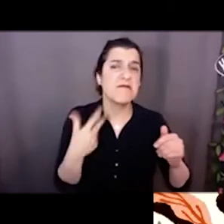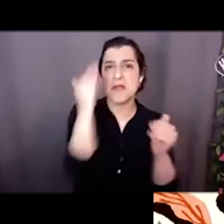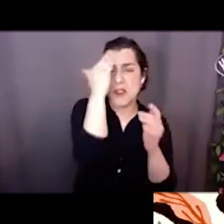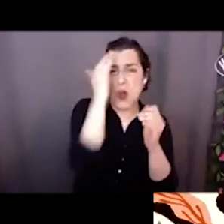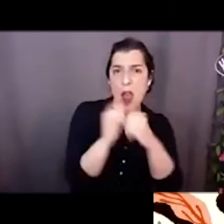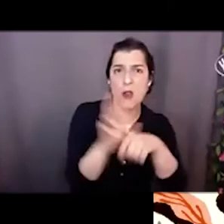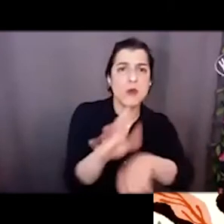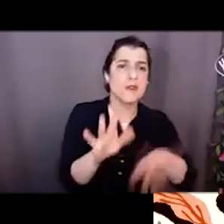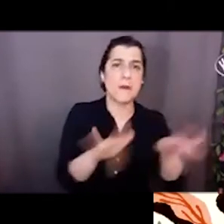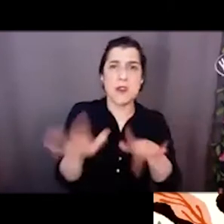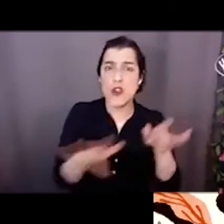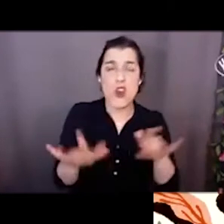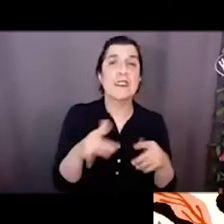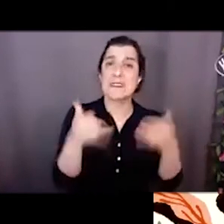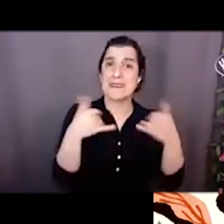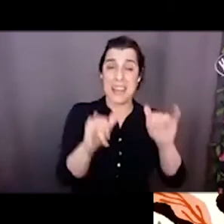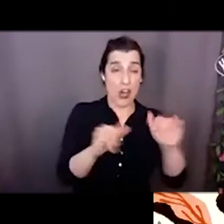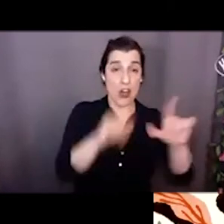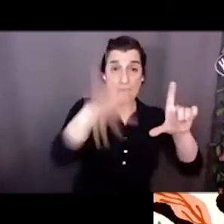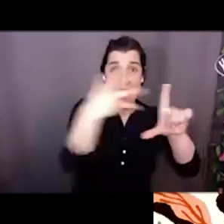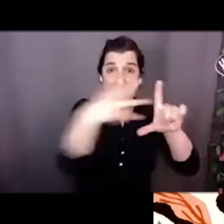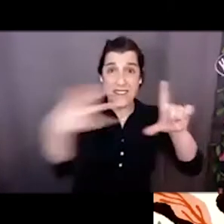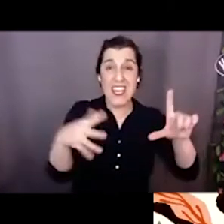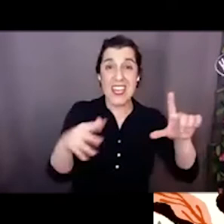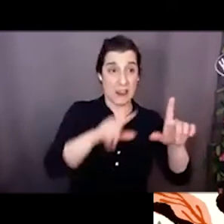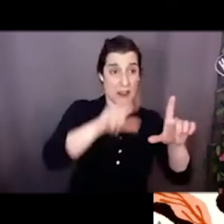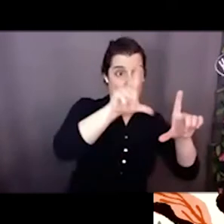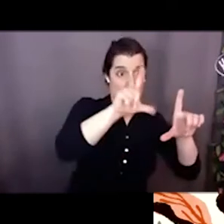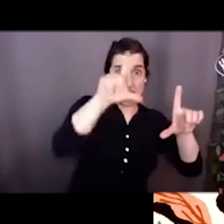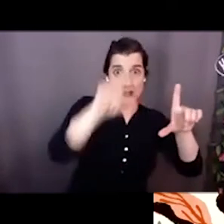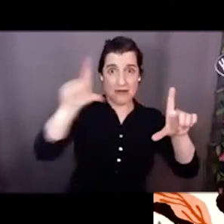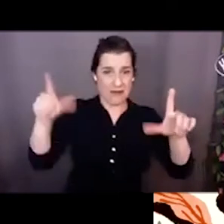most of the graphics and charts that you'll find online don't have data points